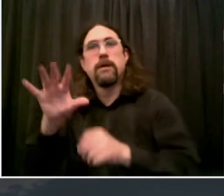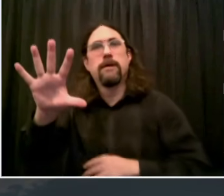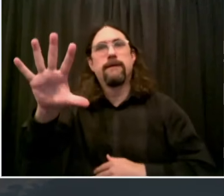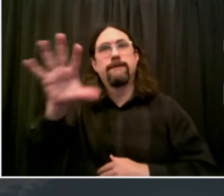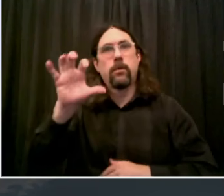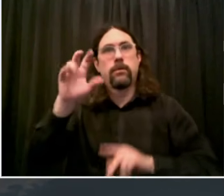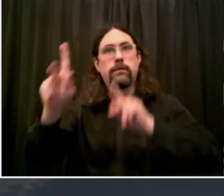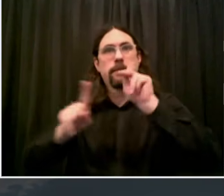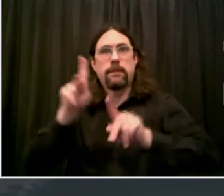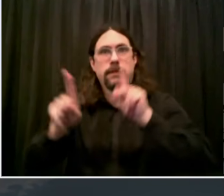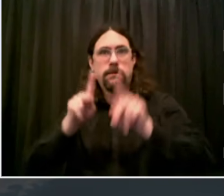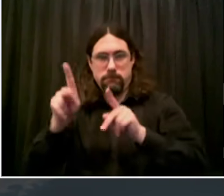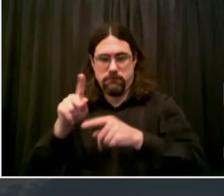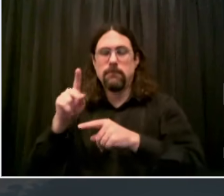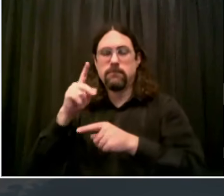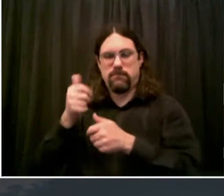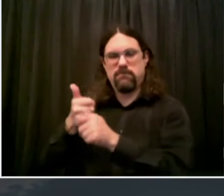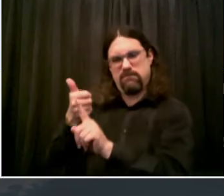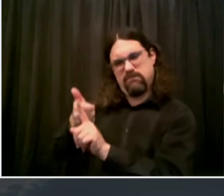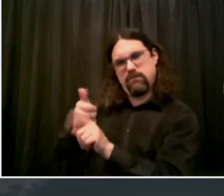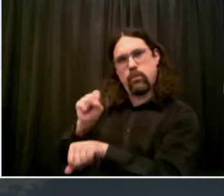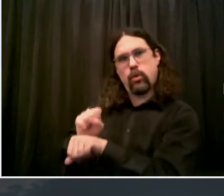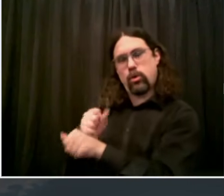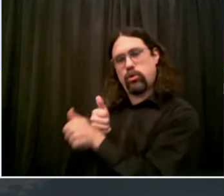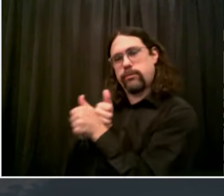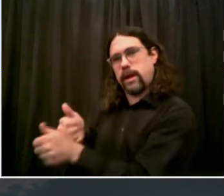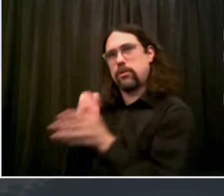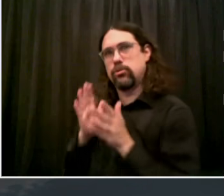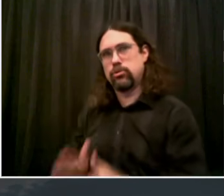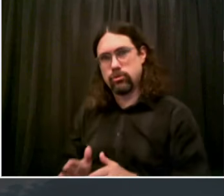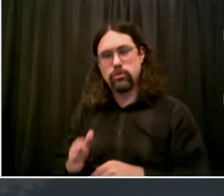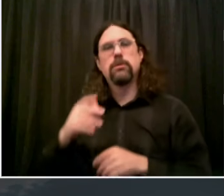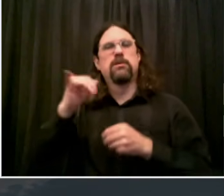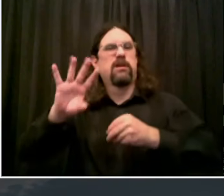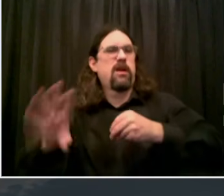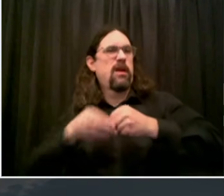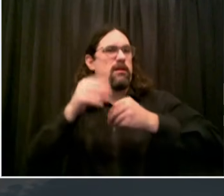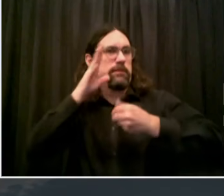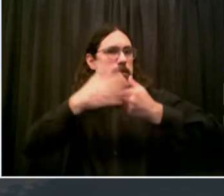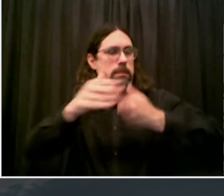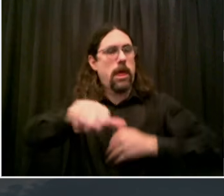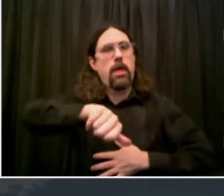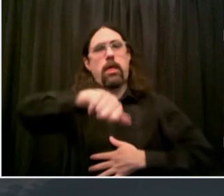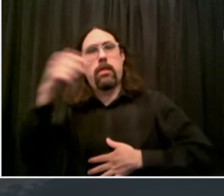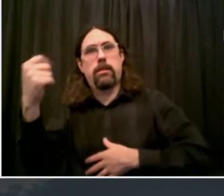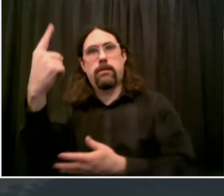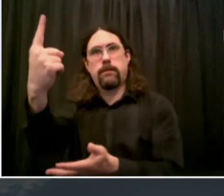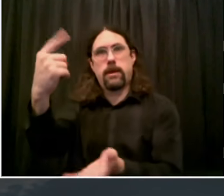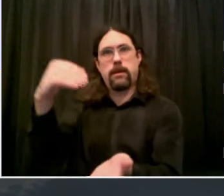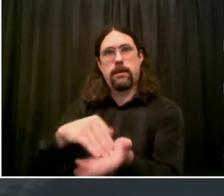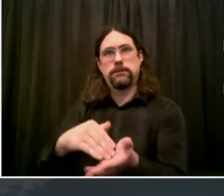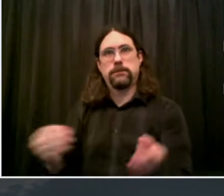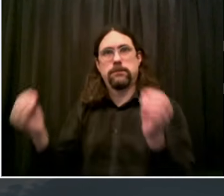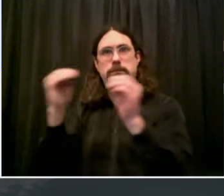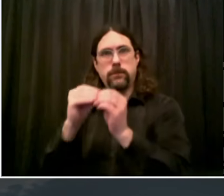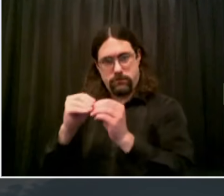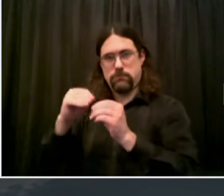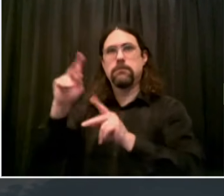NOW COMPLETED THEIR TRAINING. ANOTHER THOUSAND ON TOP OF THAT HAVE STARTED THE JOHNS HOPKINS UNIVERSITY GOLD